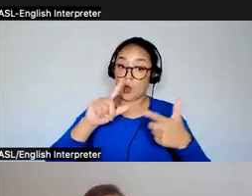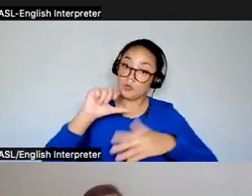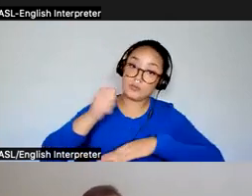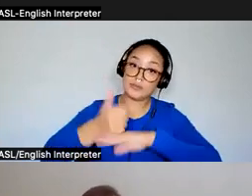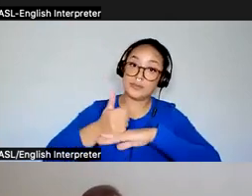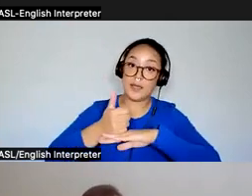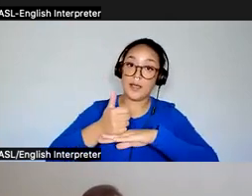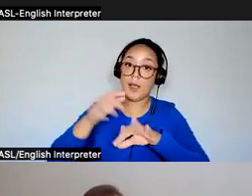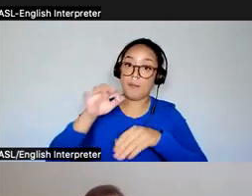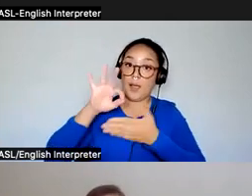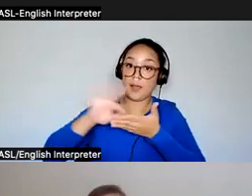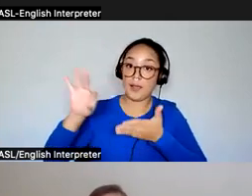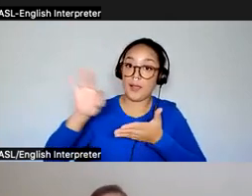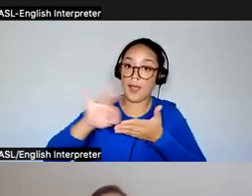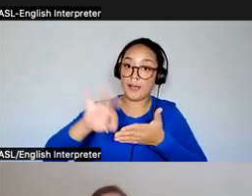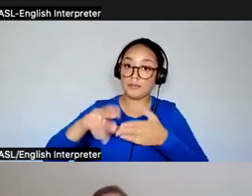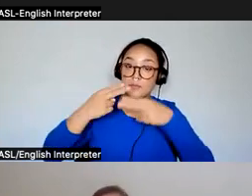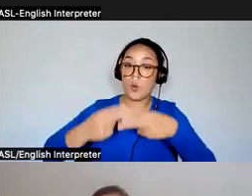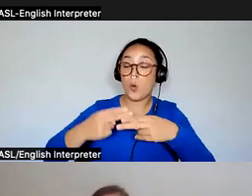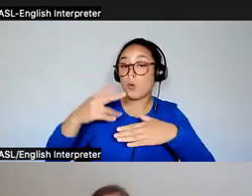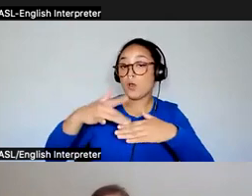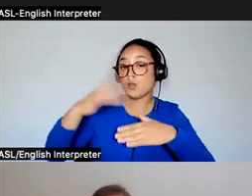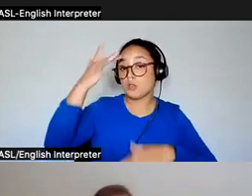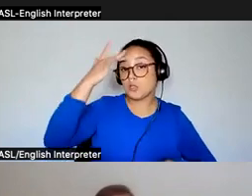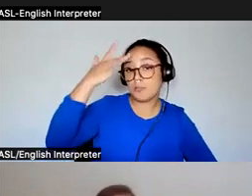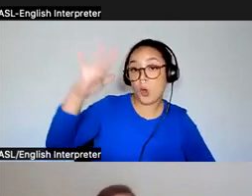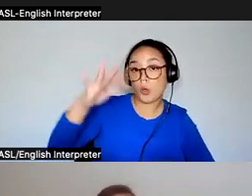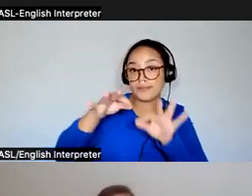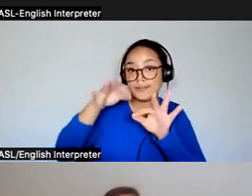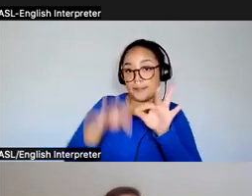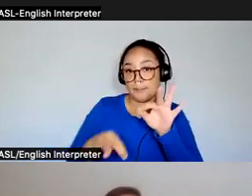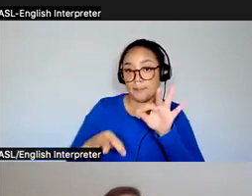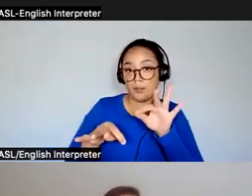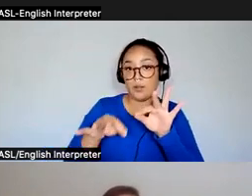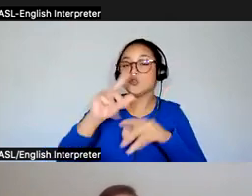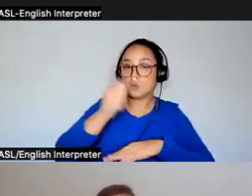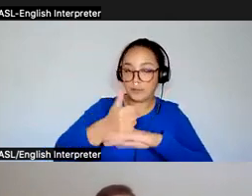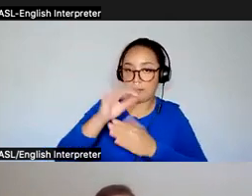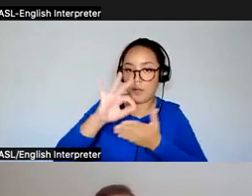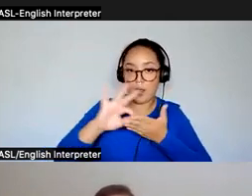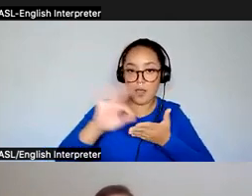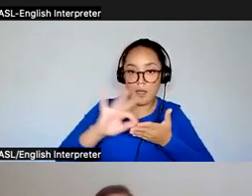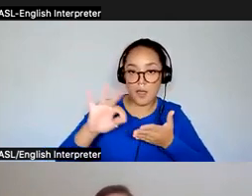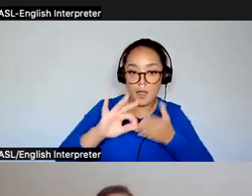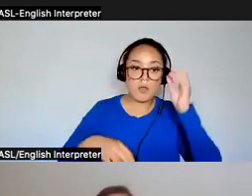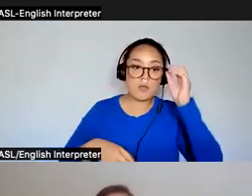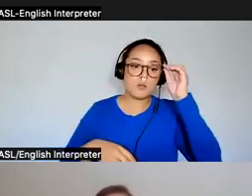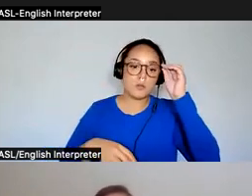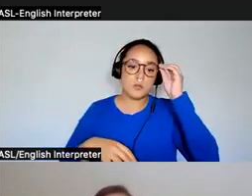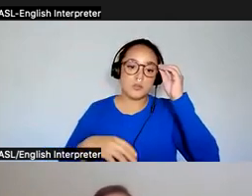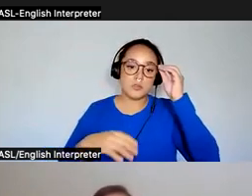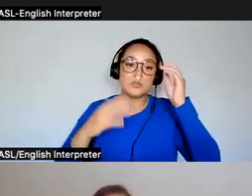you don't have it yet. You read through the grant application carefully.